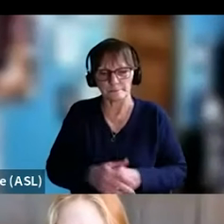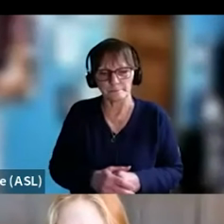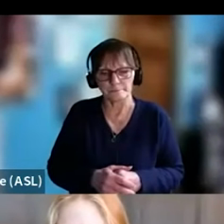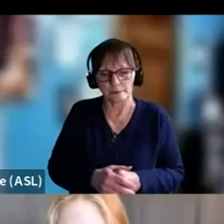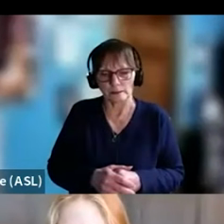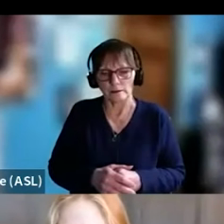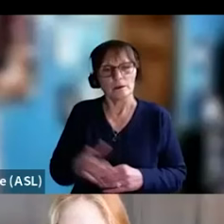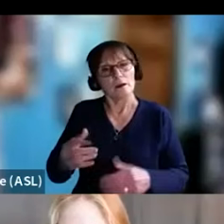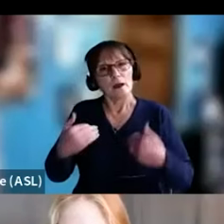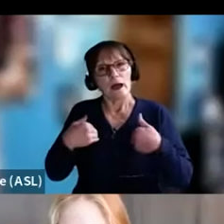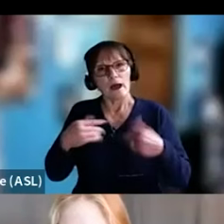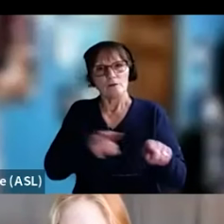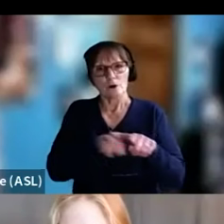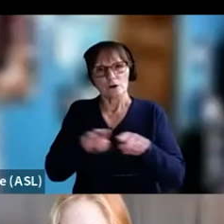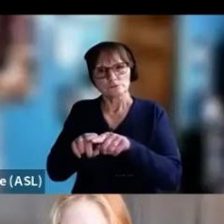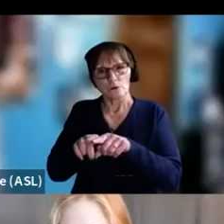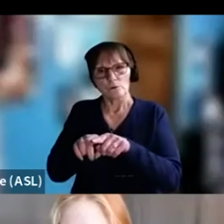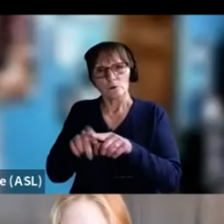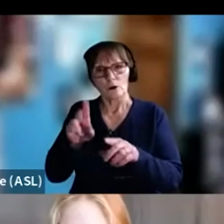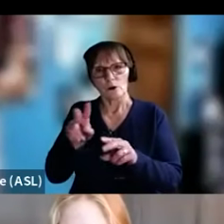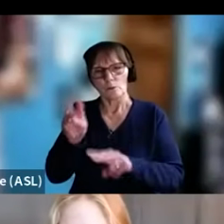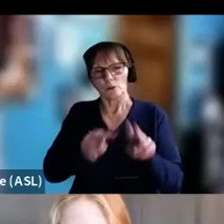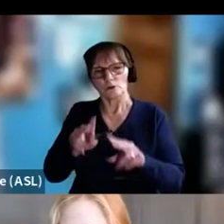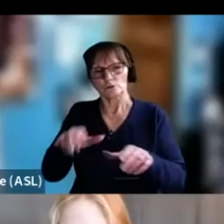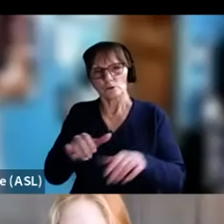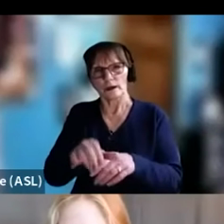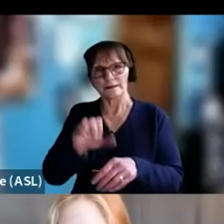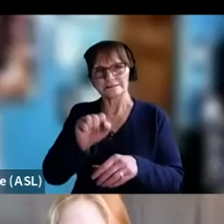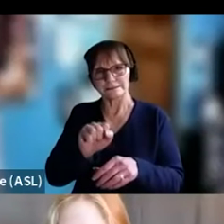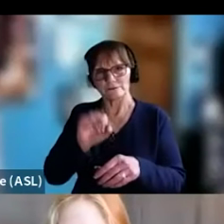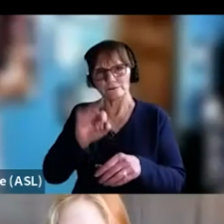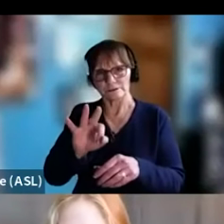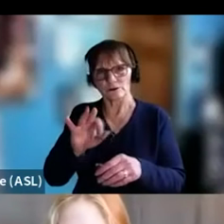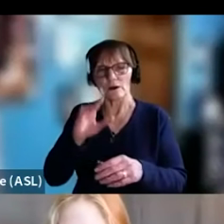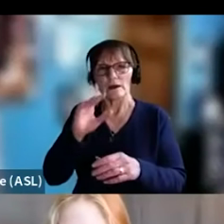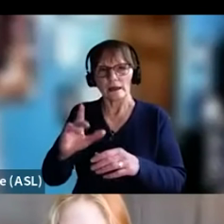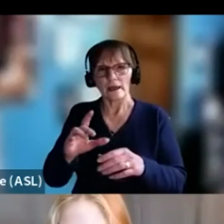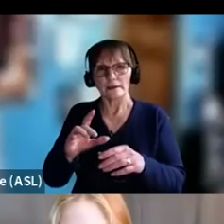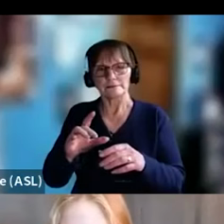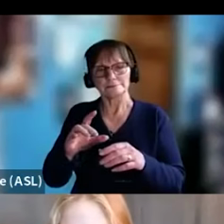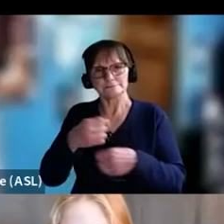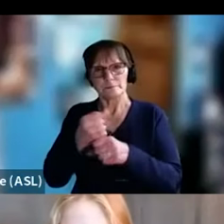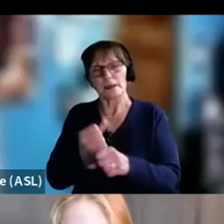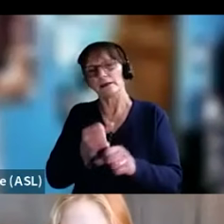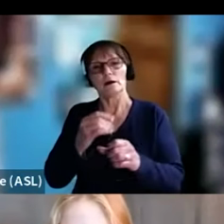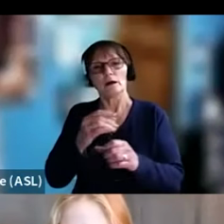And we're actually looking to do that in San Francisco as well and create a like model in San Francisco based on what they did.